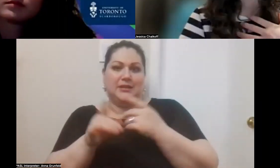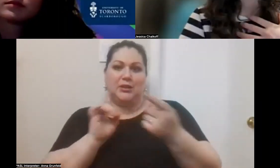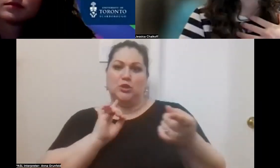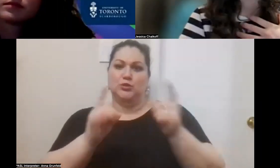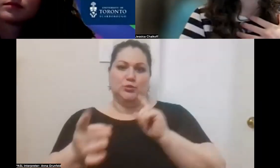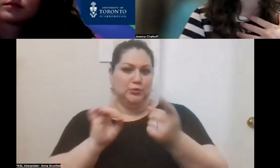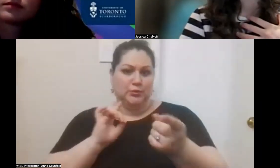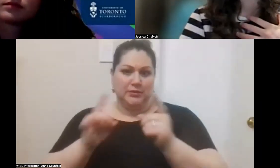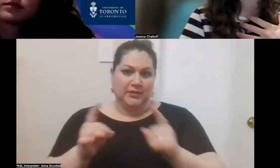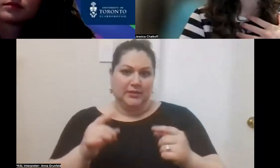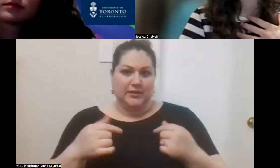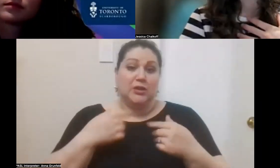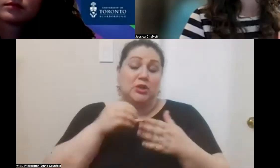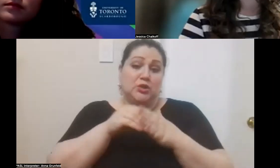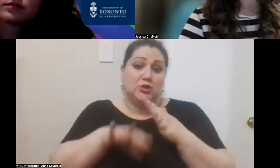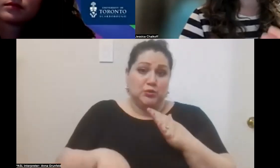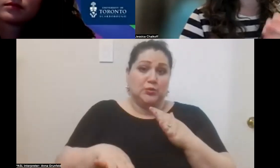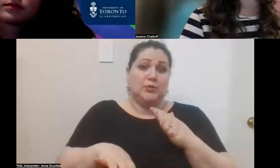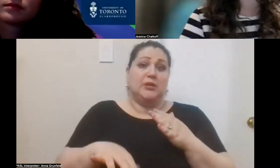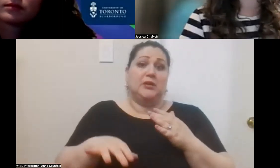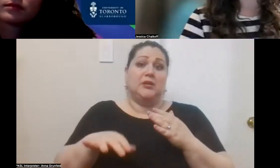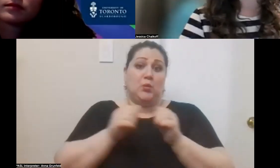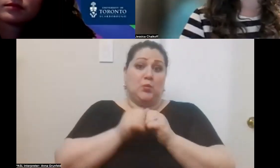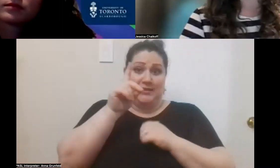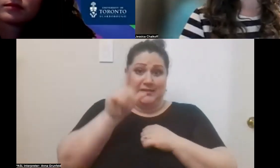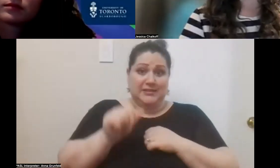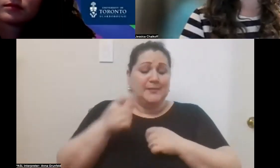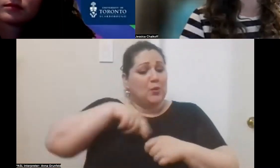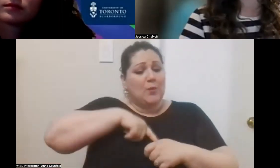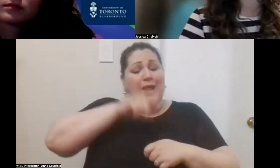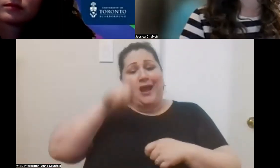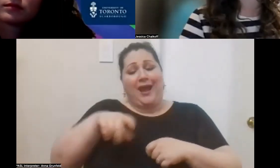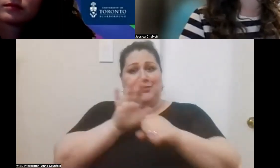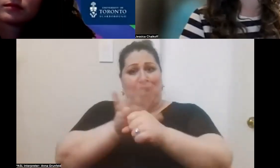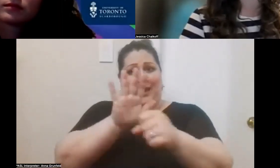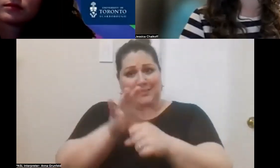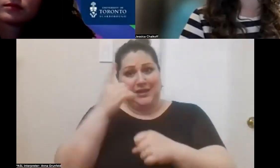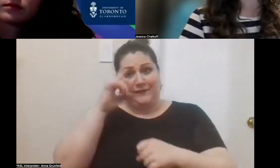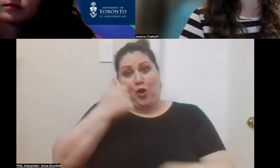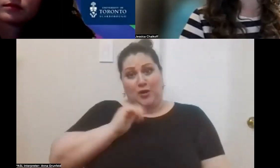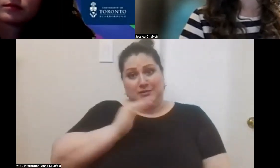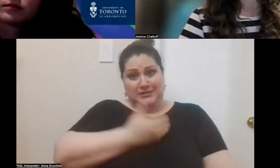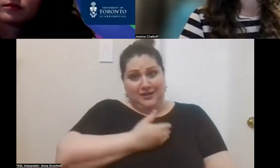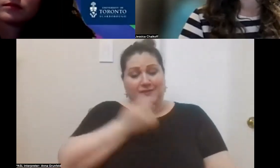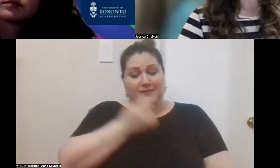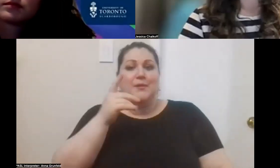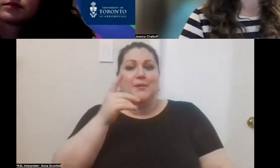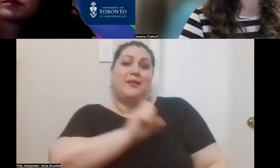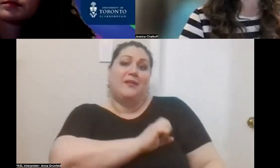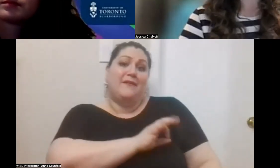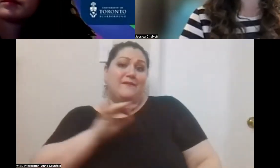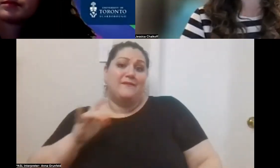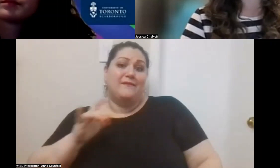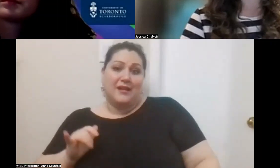we had to advocate for ourselves, but also faculty have to work with us. If that makes sense.